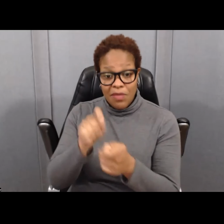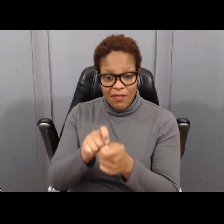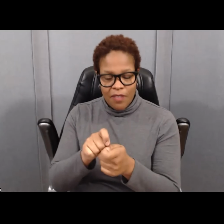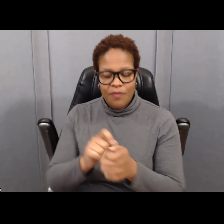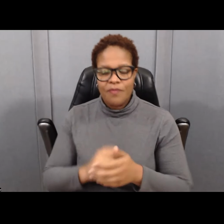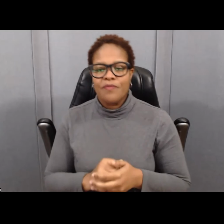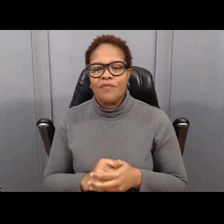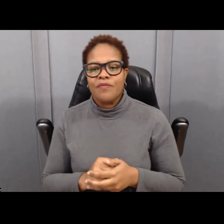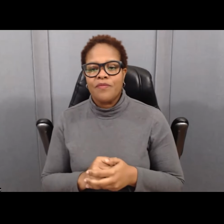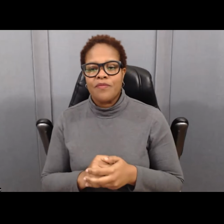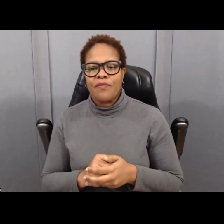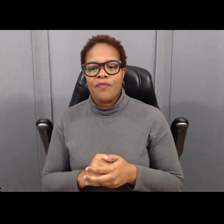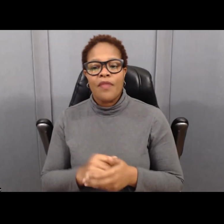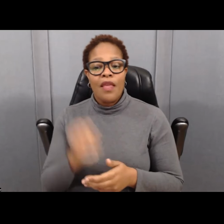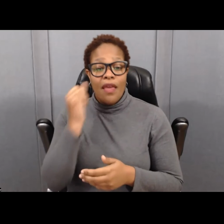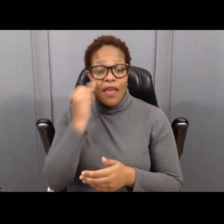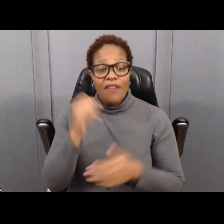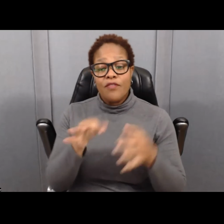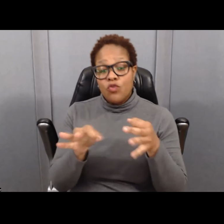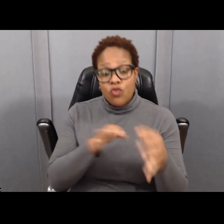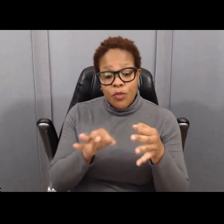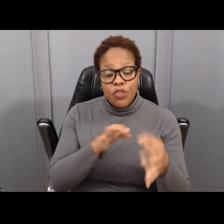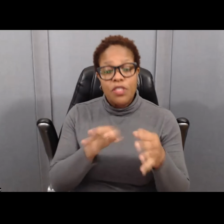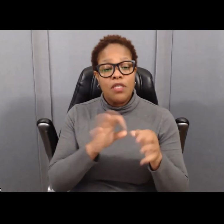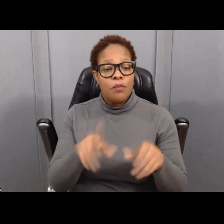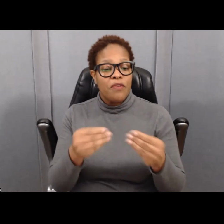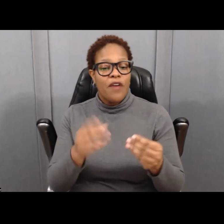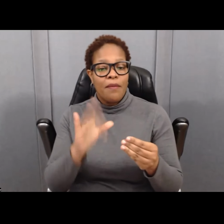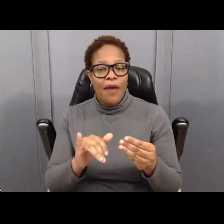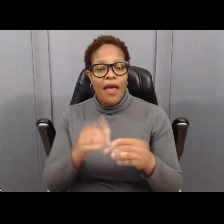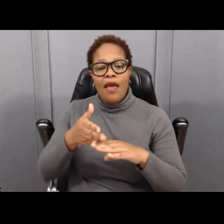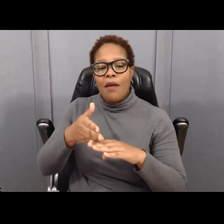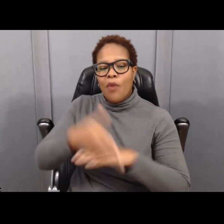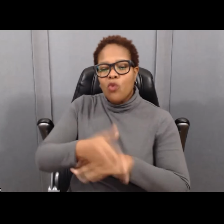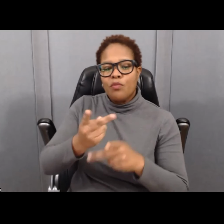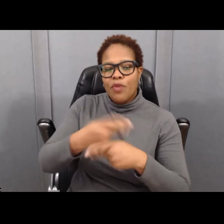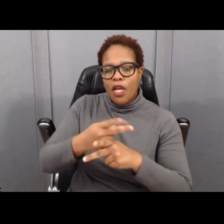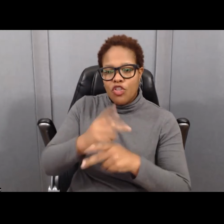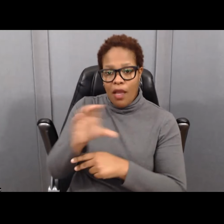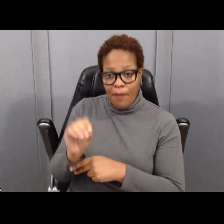Whether the description is provided by a post-production company, the audio description or the image description,